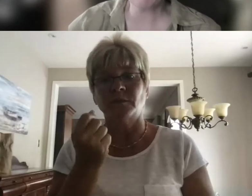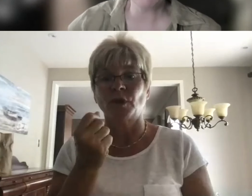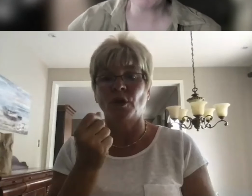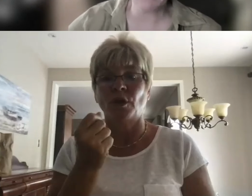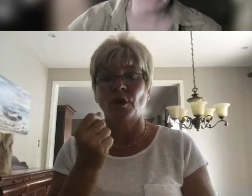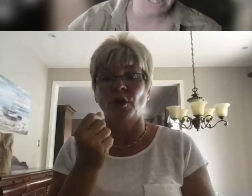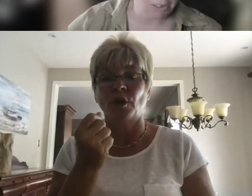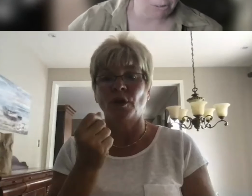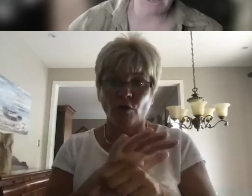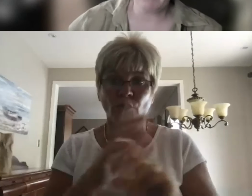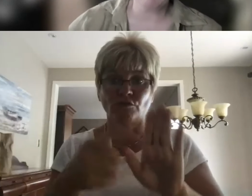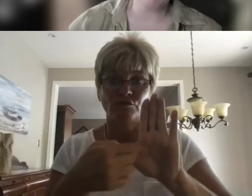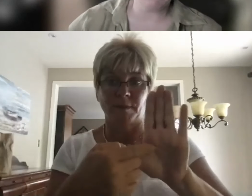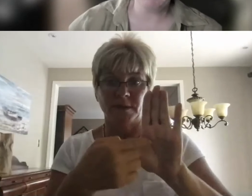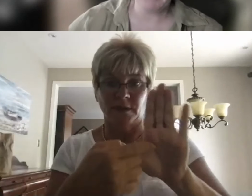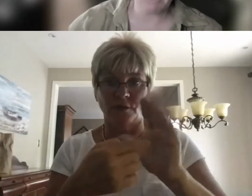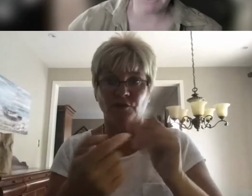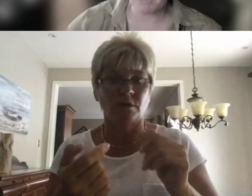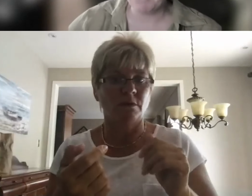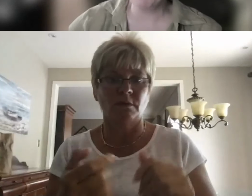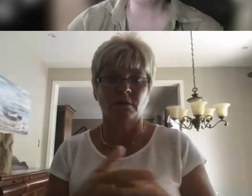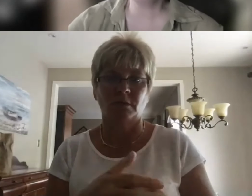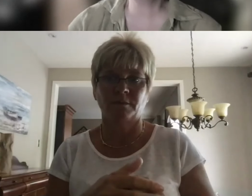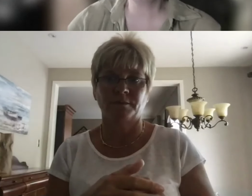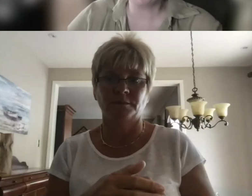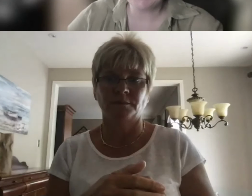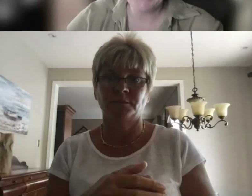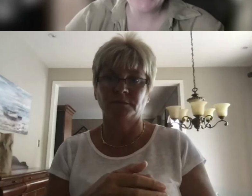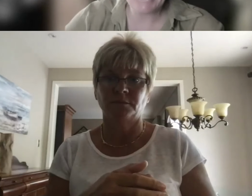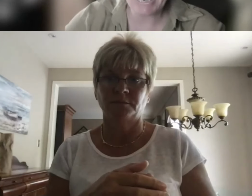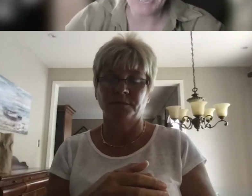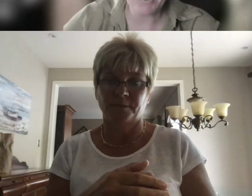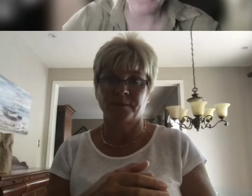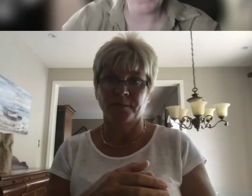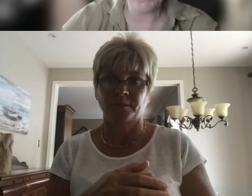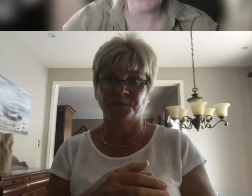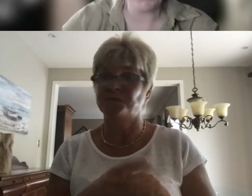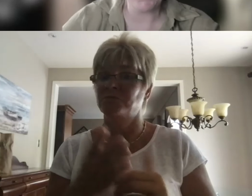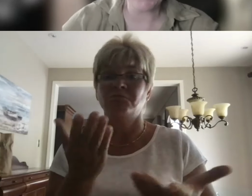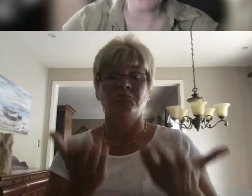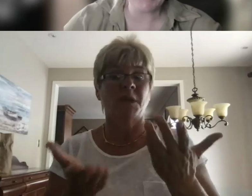even if we take care of all of those and quench